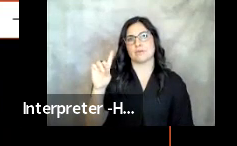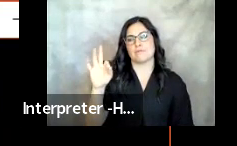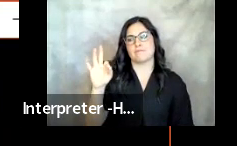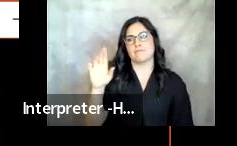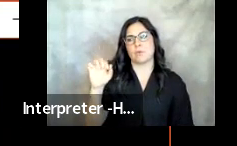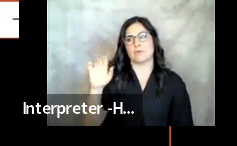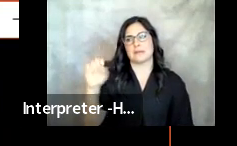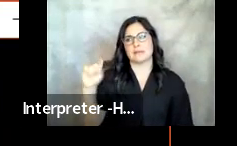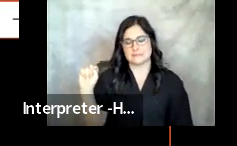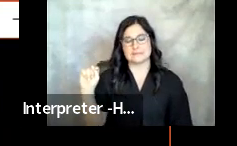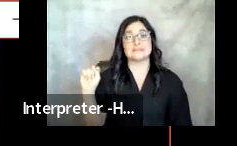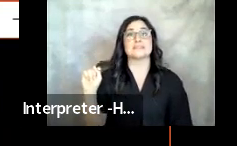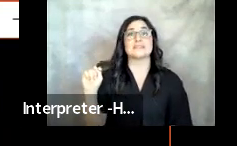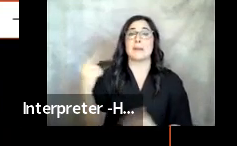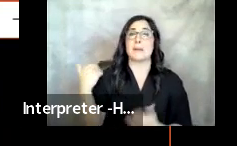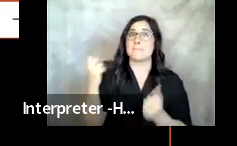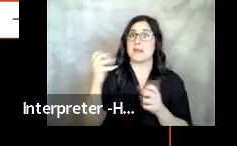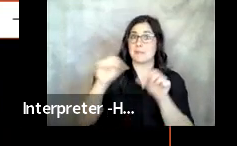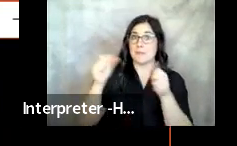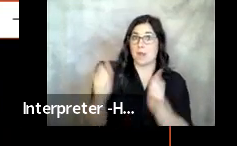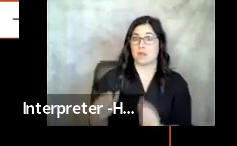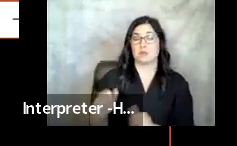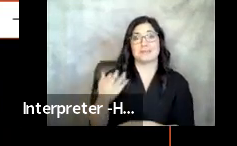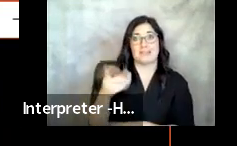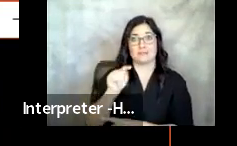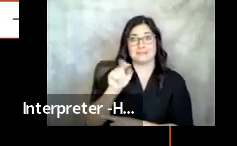Who has more monuments to him in Tennessee than anybody. Else.